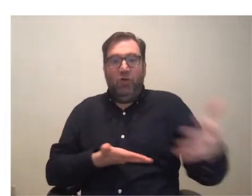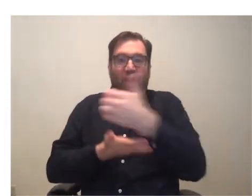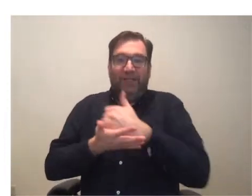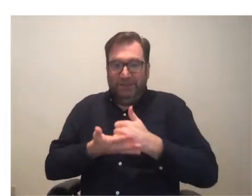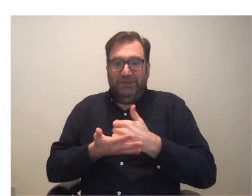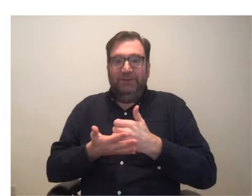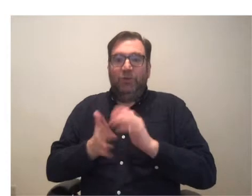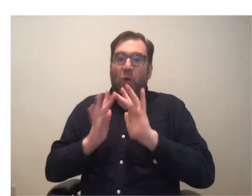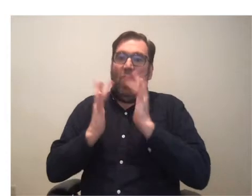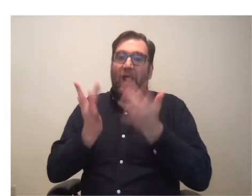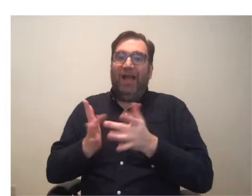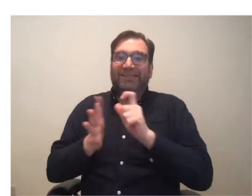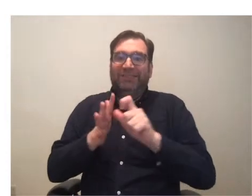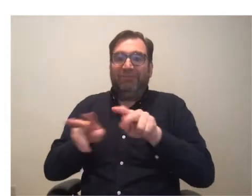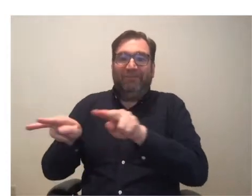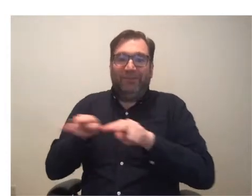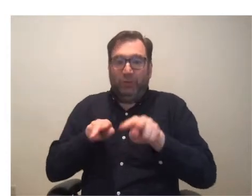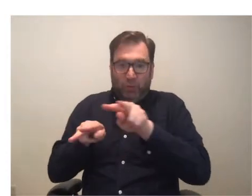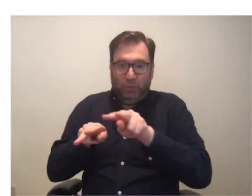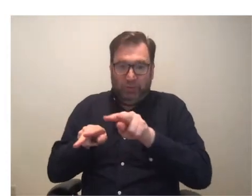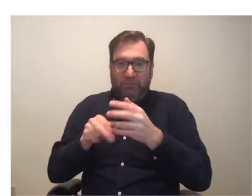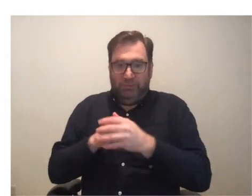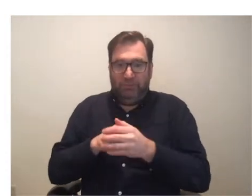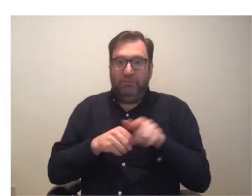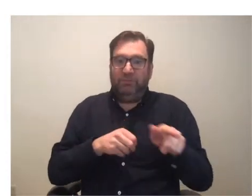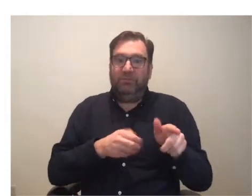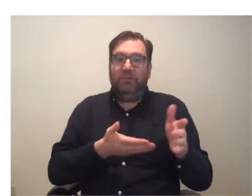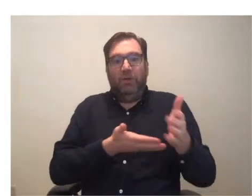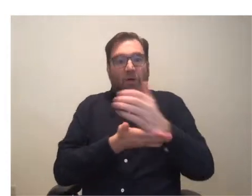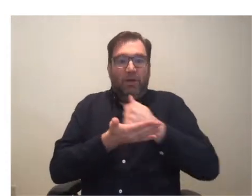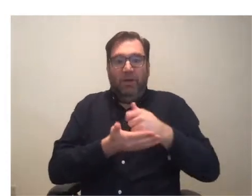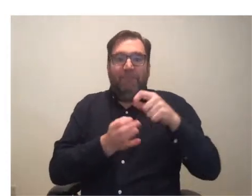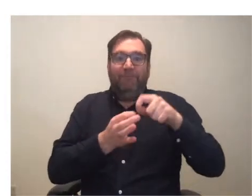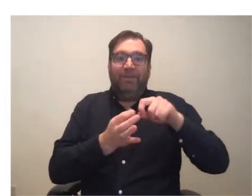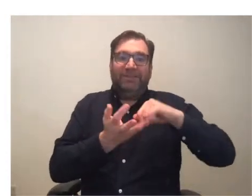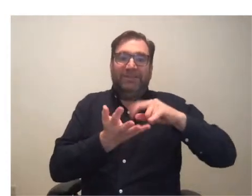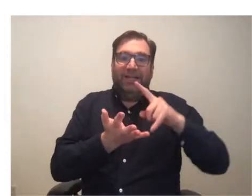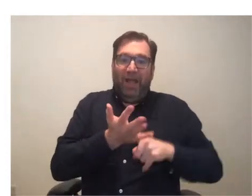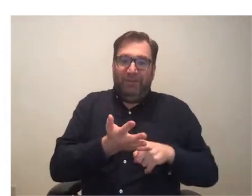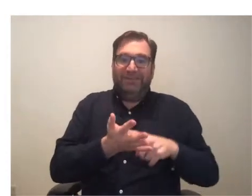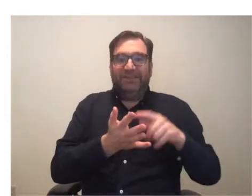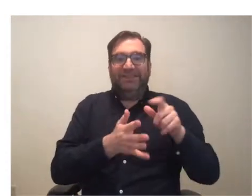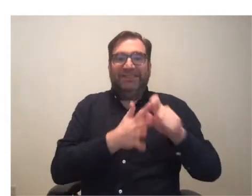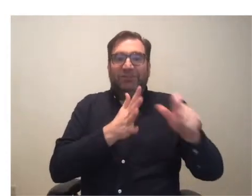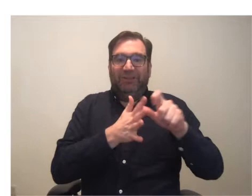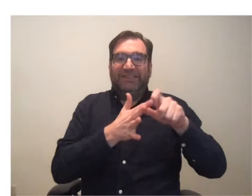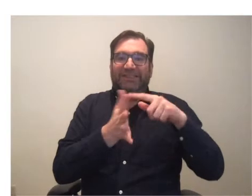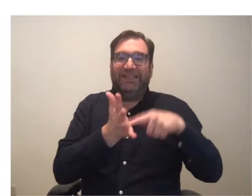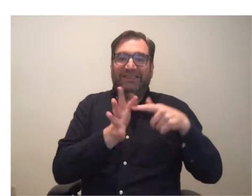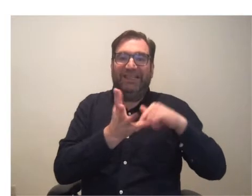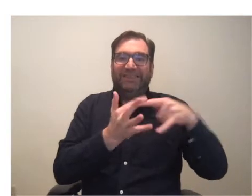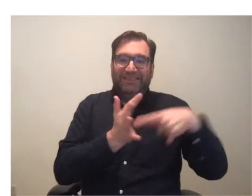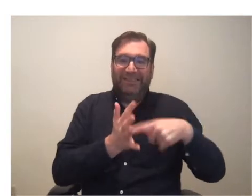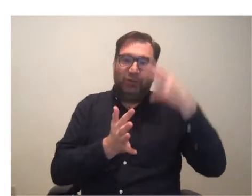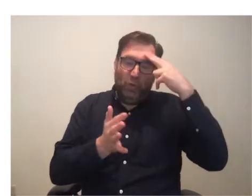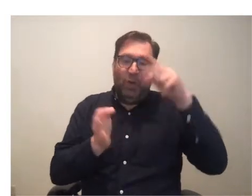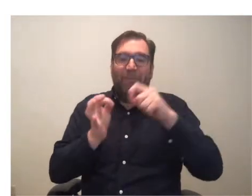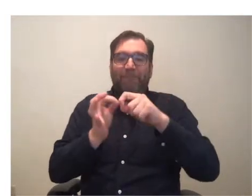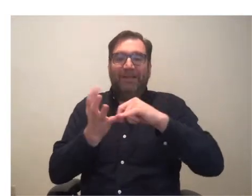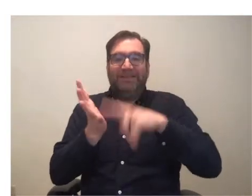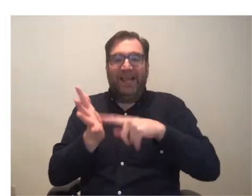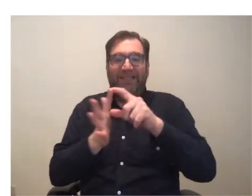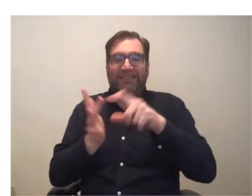we collect, in this work, online dictionary videos to form a British Sign Language dictionary dataset, BSLDict,